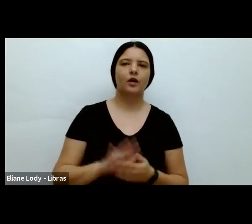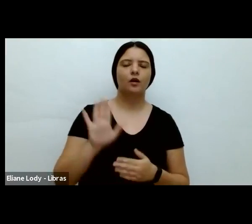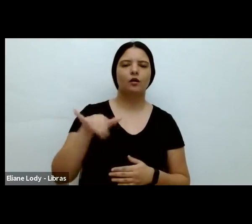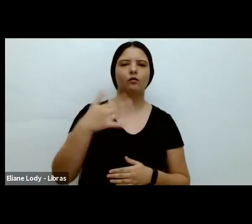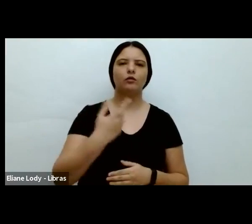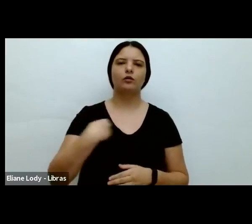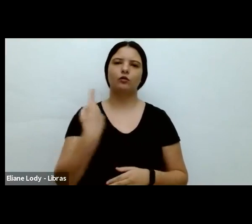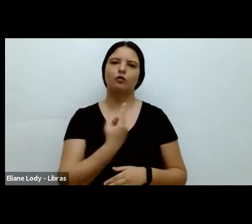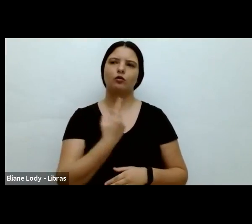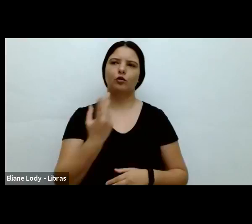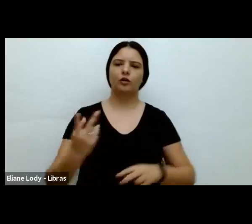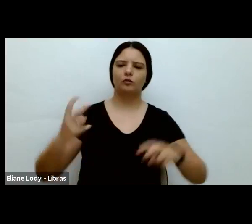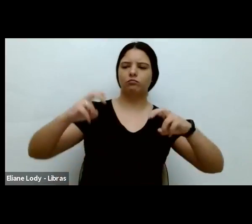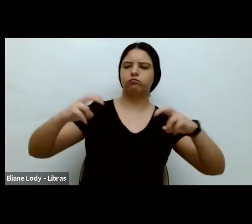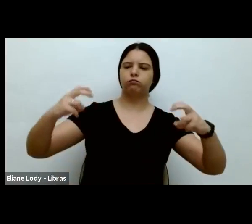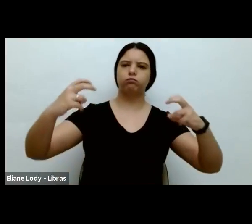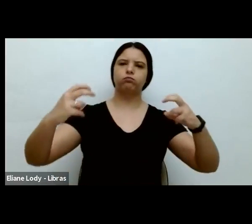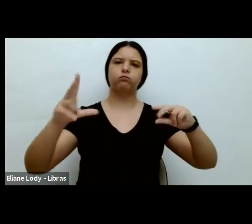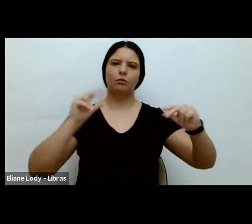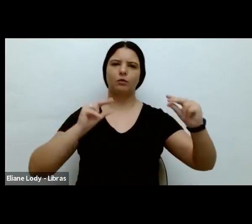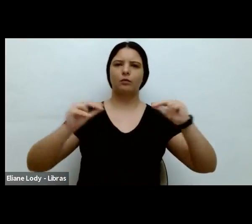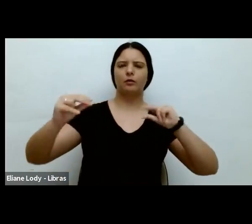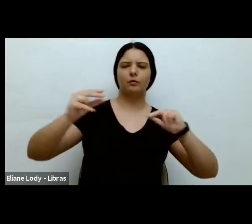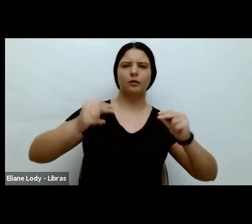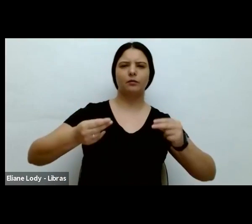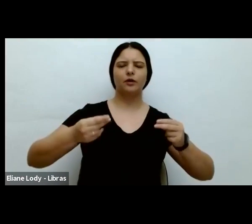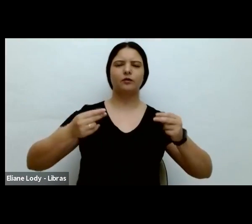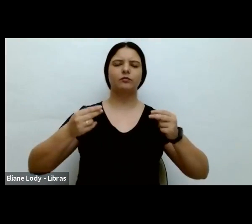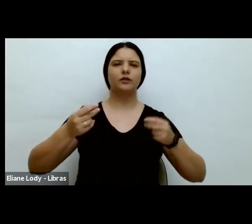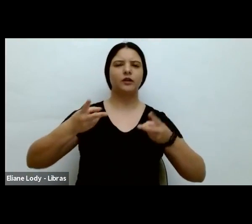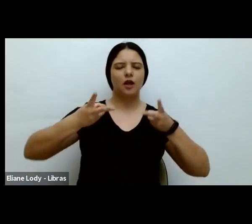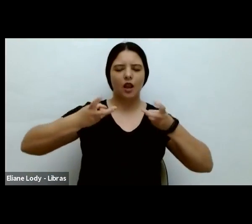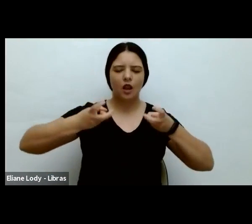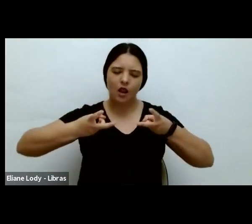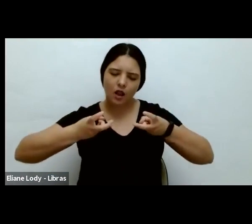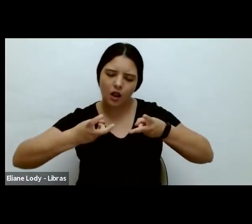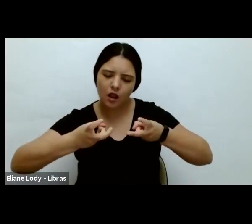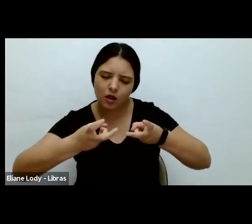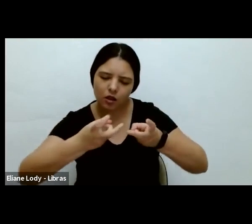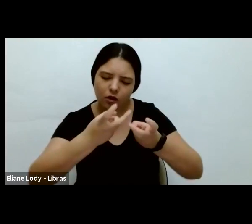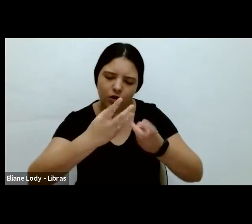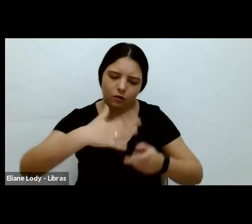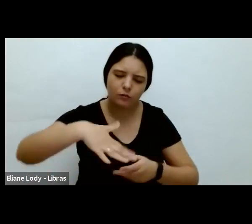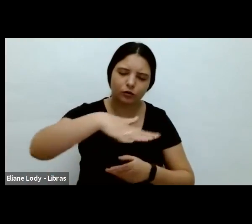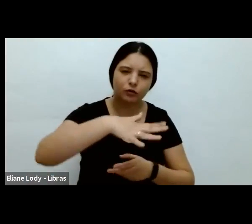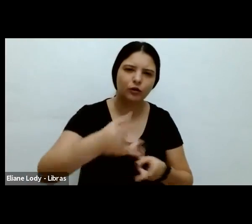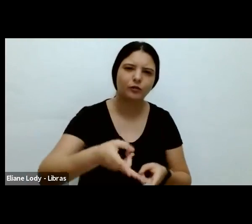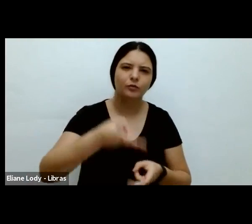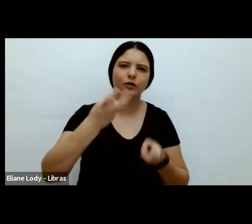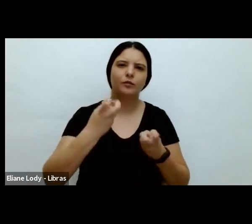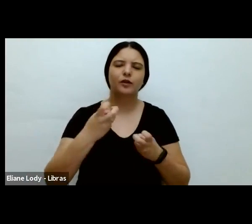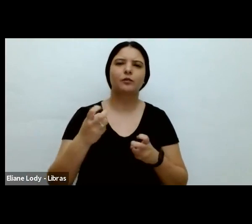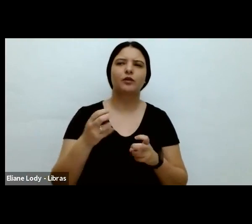is worse. what we called our what we called our kenosha moms what we called our kenosha mom was G. on TV anticipatory direction now